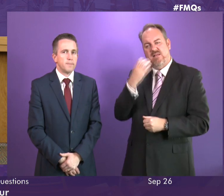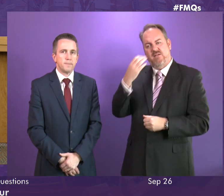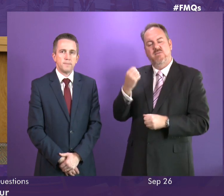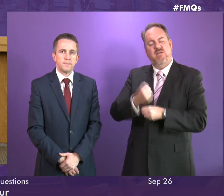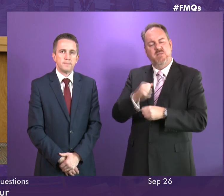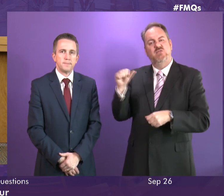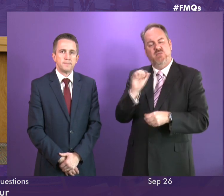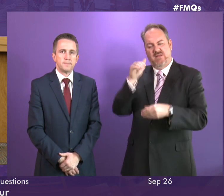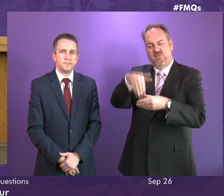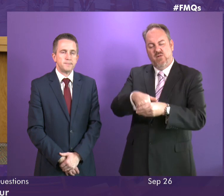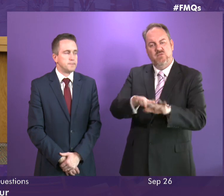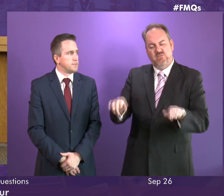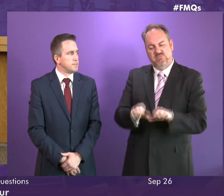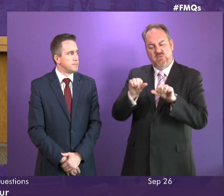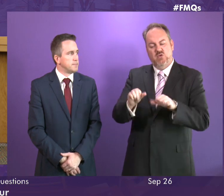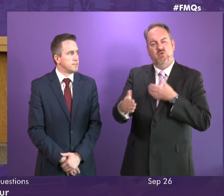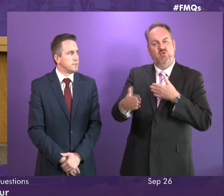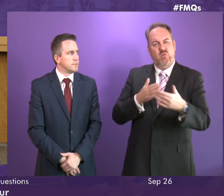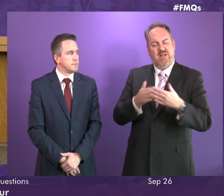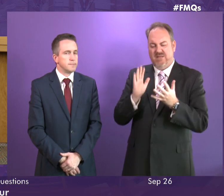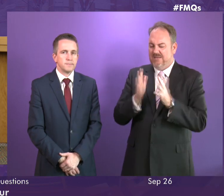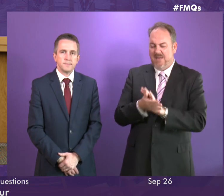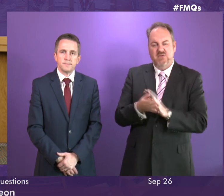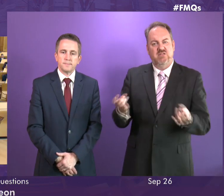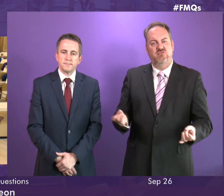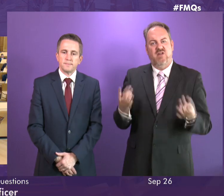and help to find a resolution to this long-running and damaging dispute?